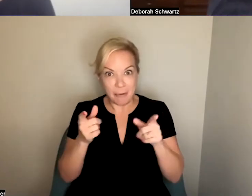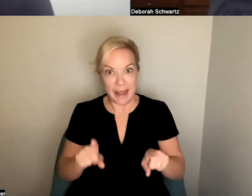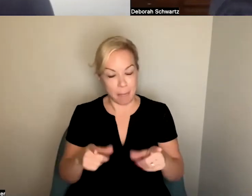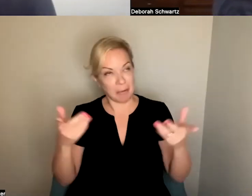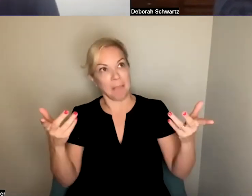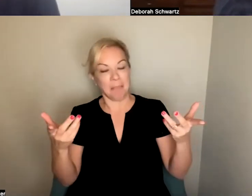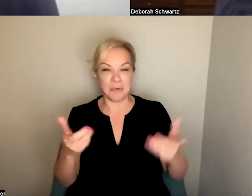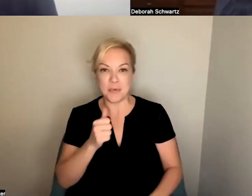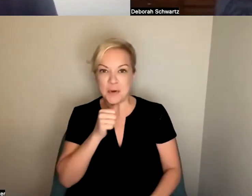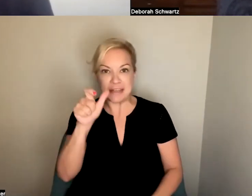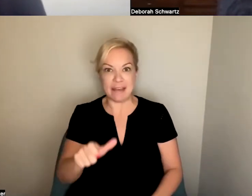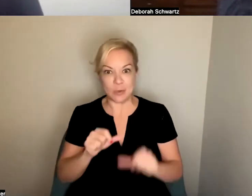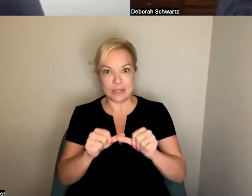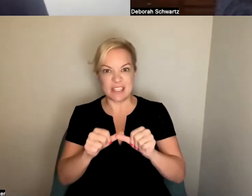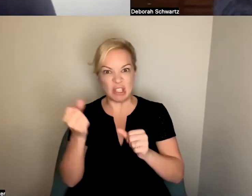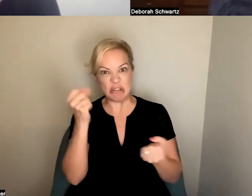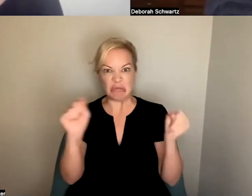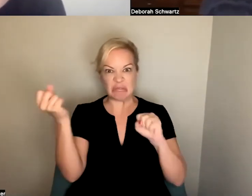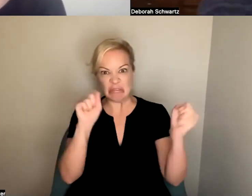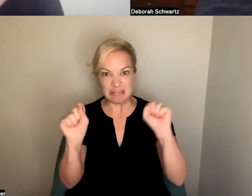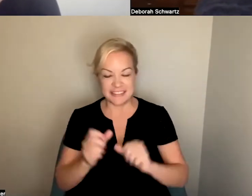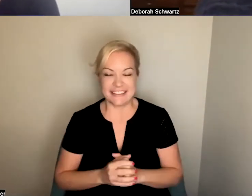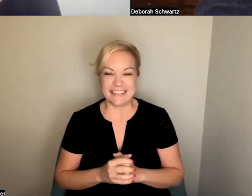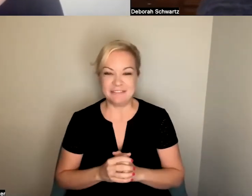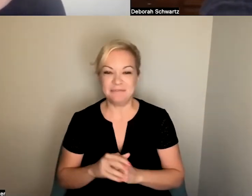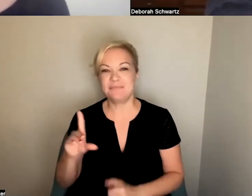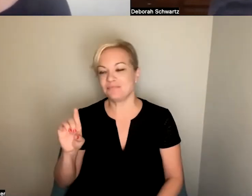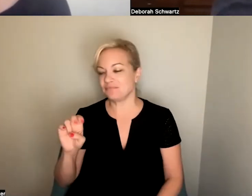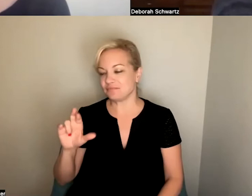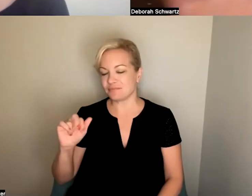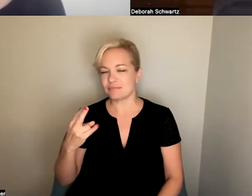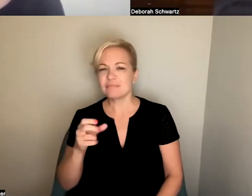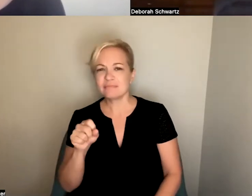Yeah, yeah, I, I think, you know, part of what struck me was these were people who